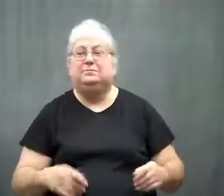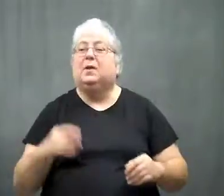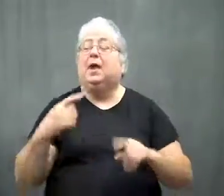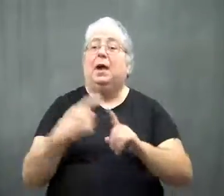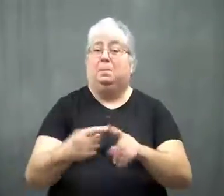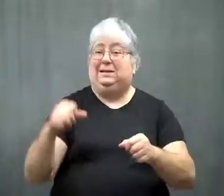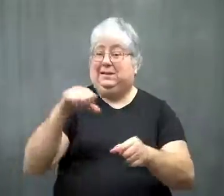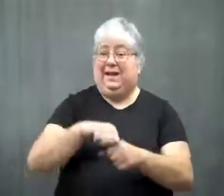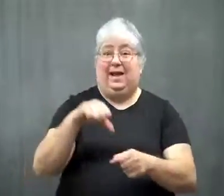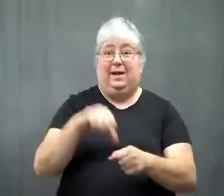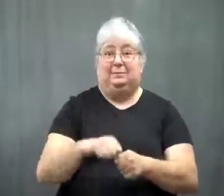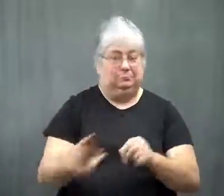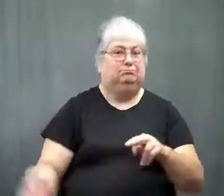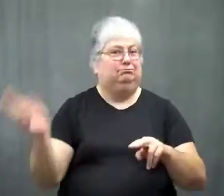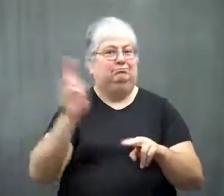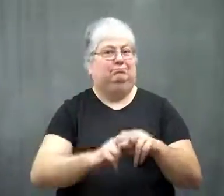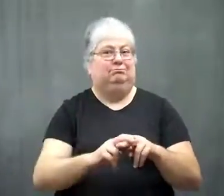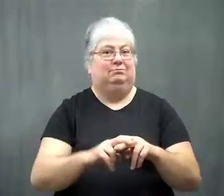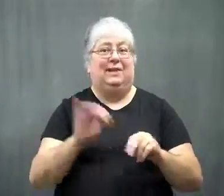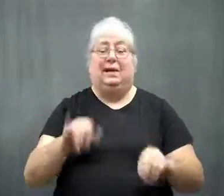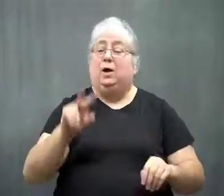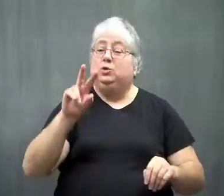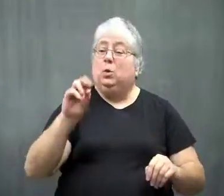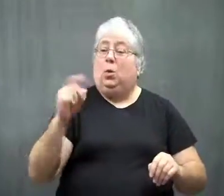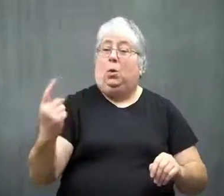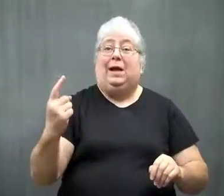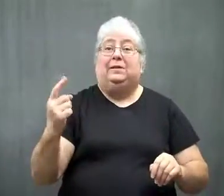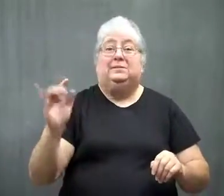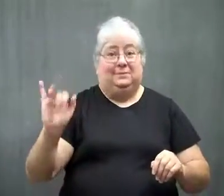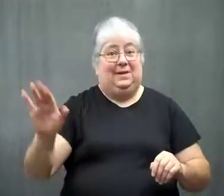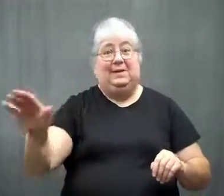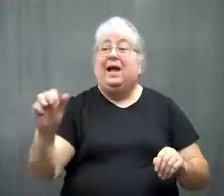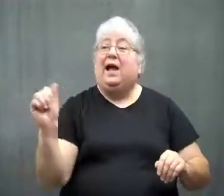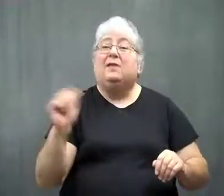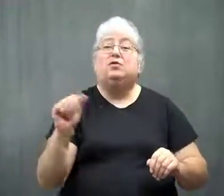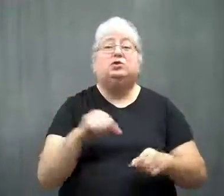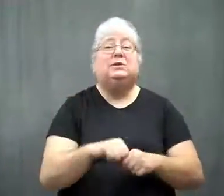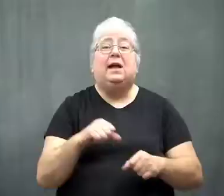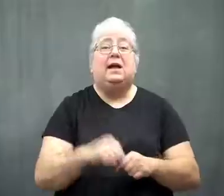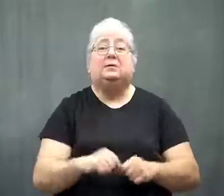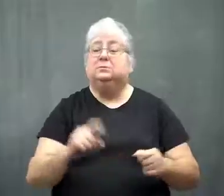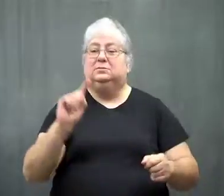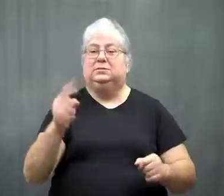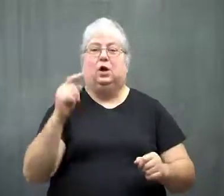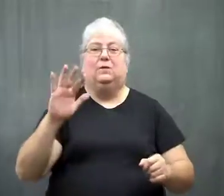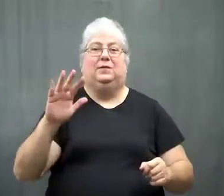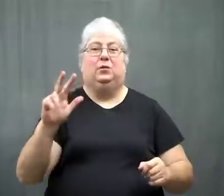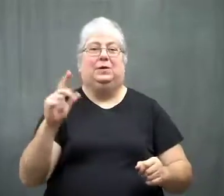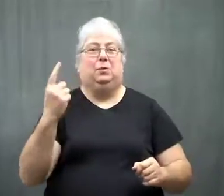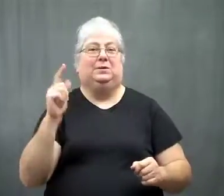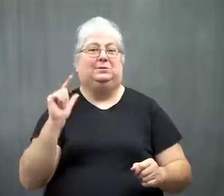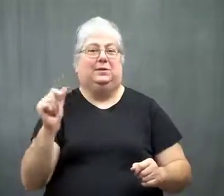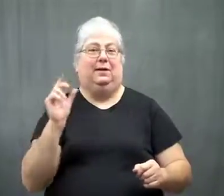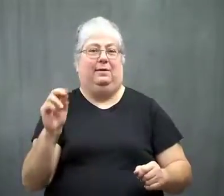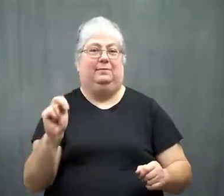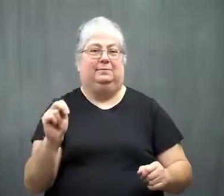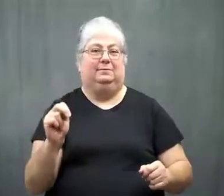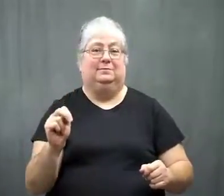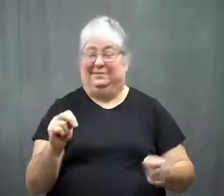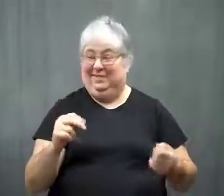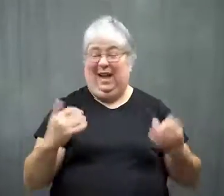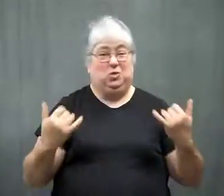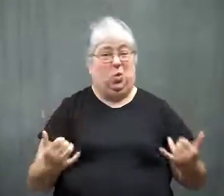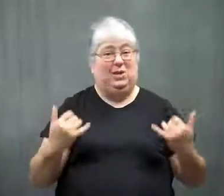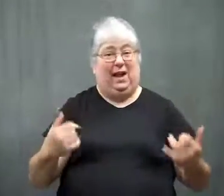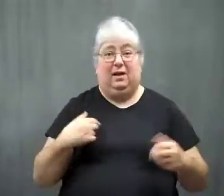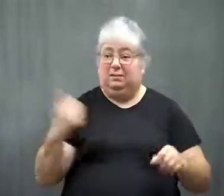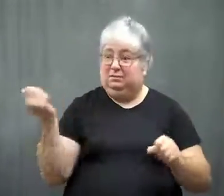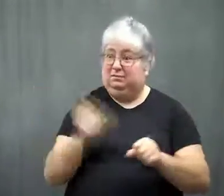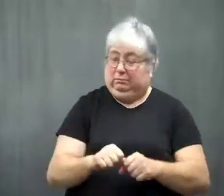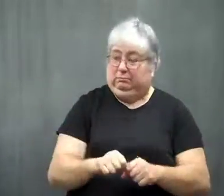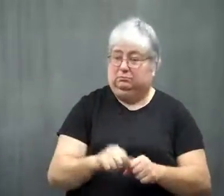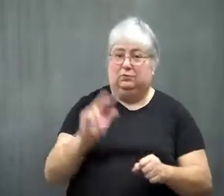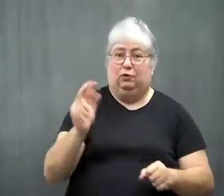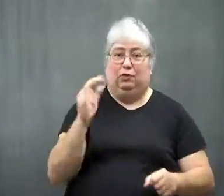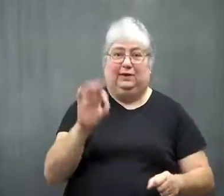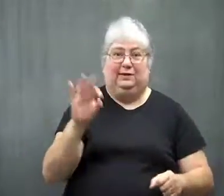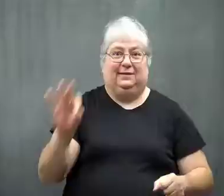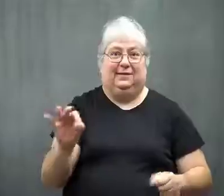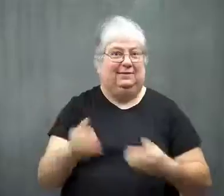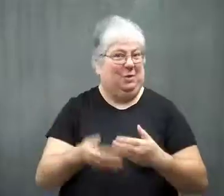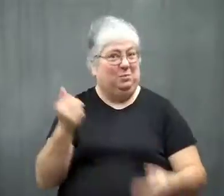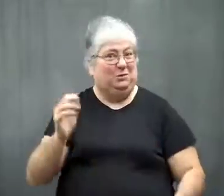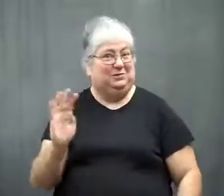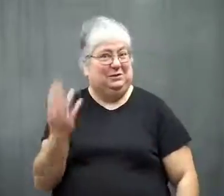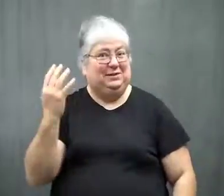Gas prices have also gone up. In 2001, the average price was $1.53 per gallon.